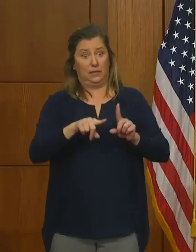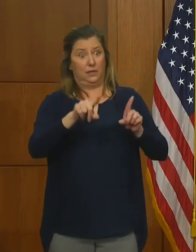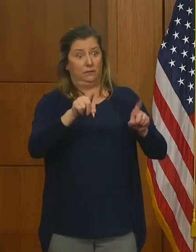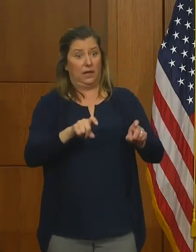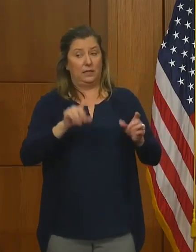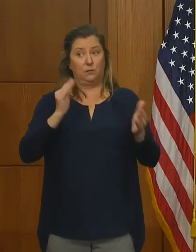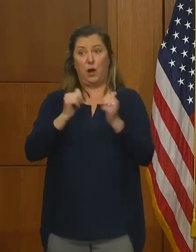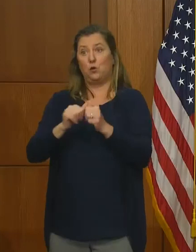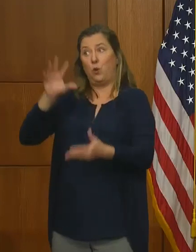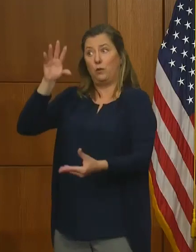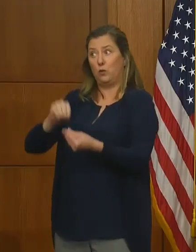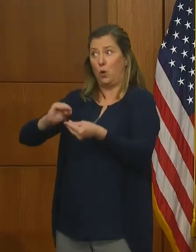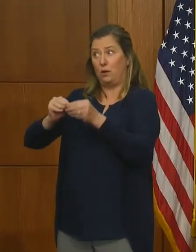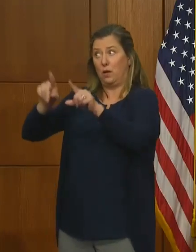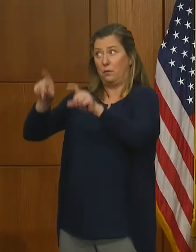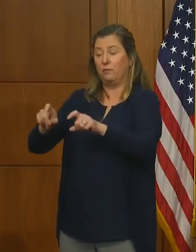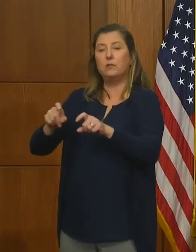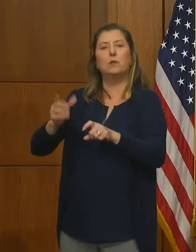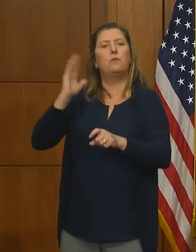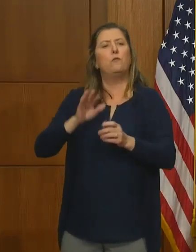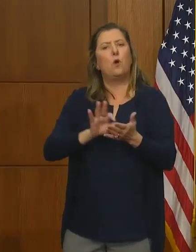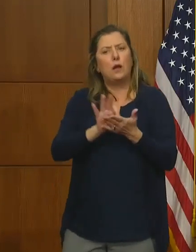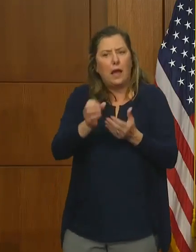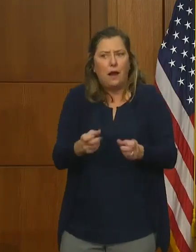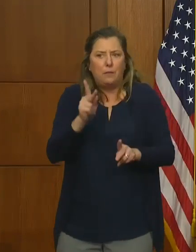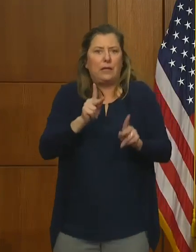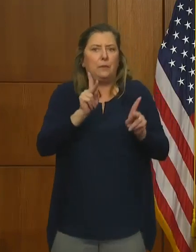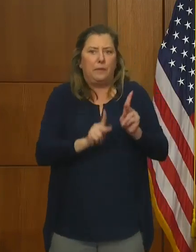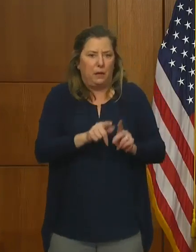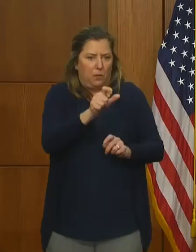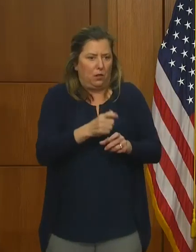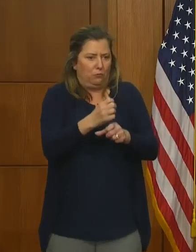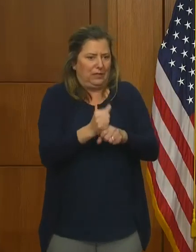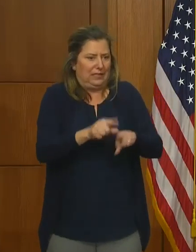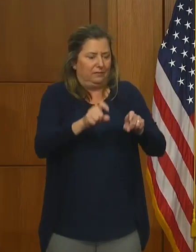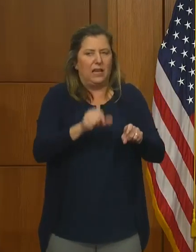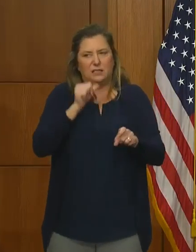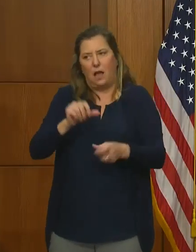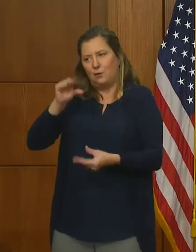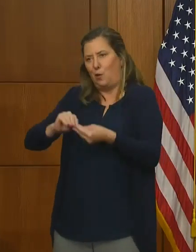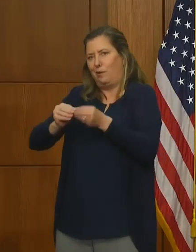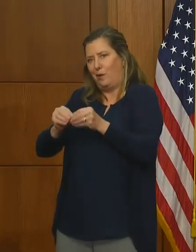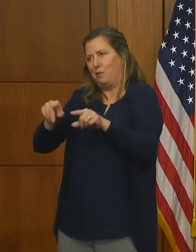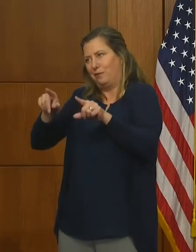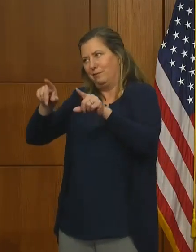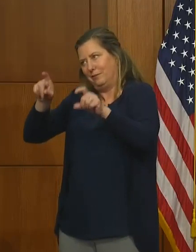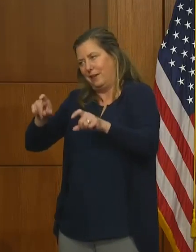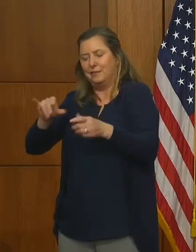OF- POSITIVE TESTS TO TOTAL TEST WE WERE PREVIOUSLY